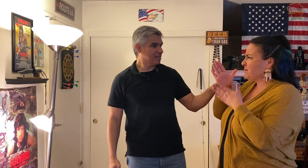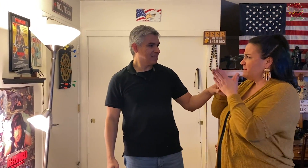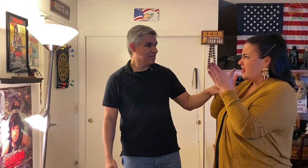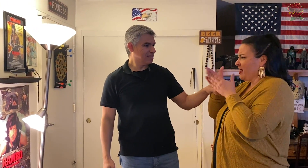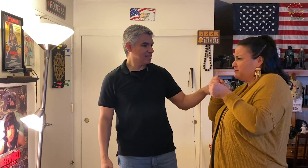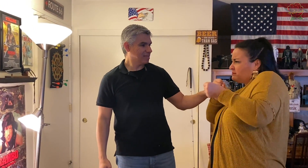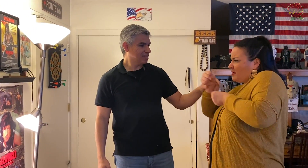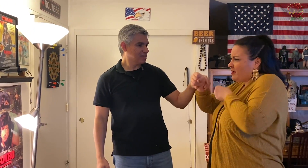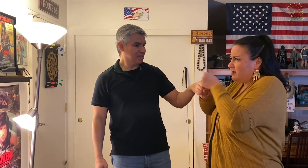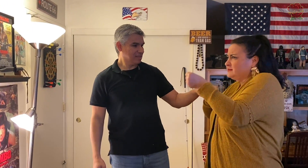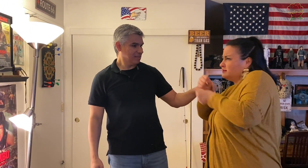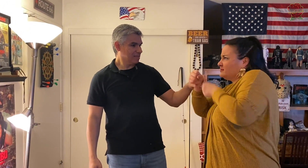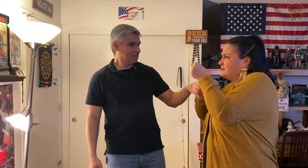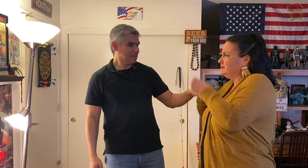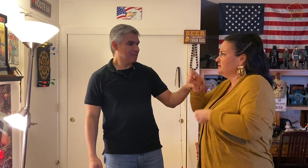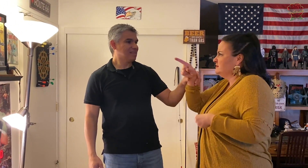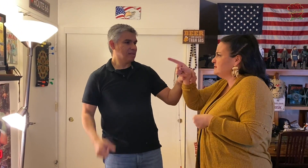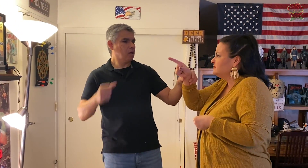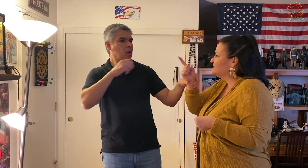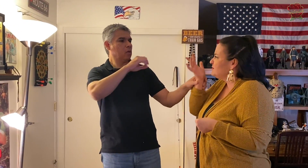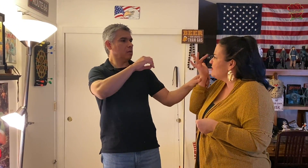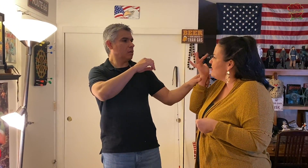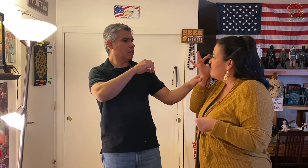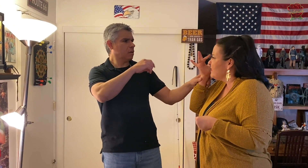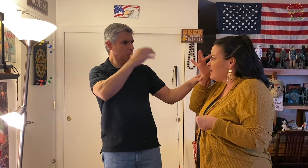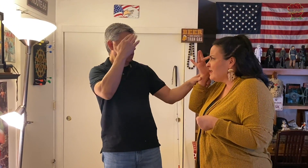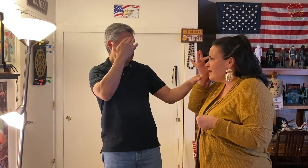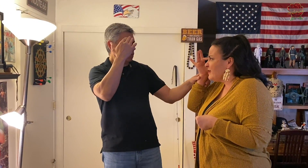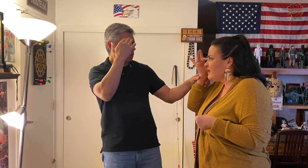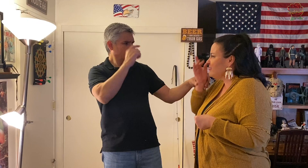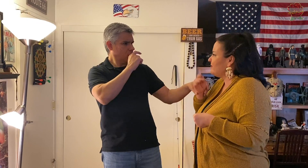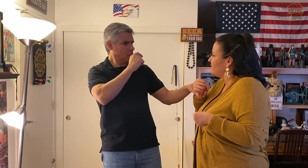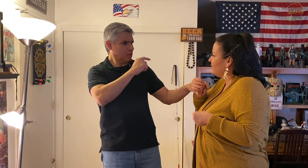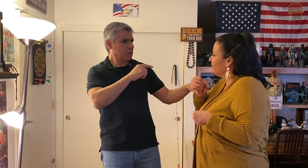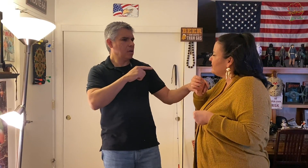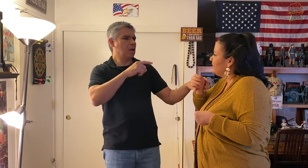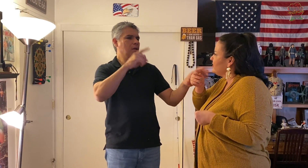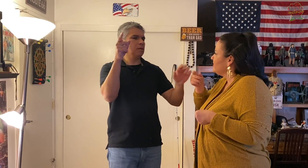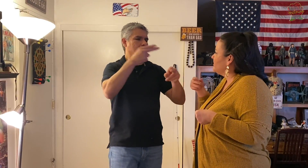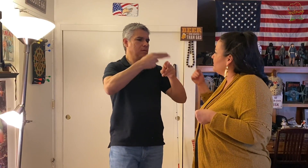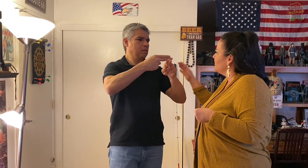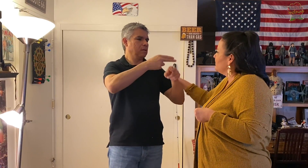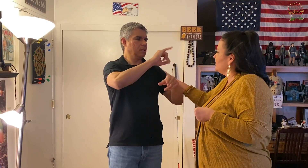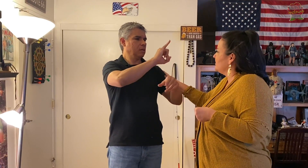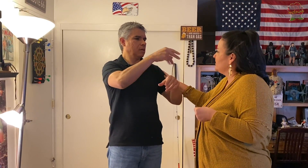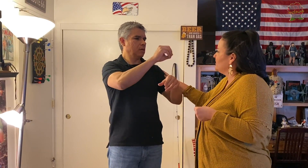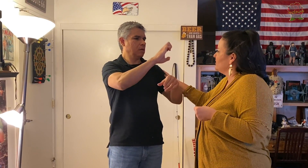Why did you paint a boxer? Do you know who?